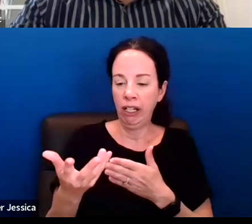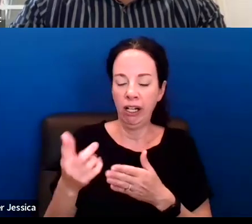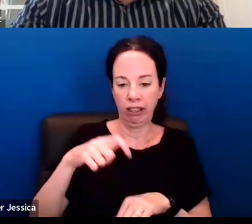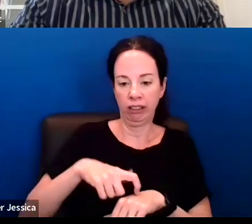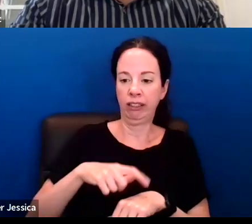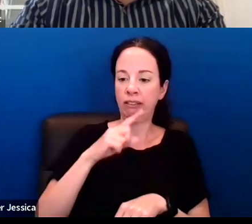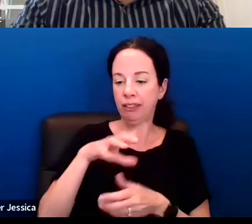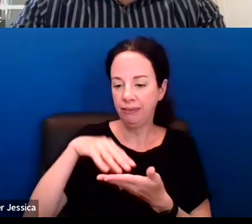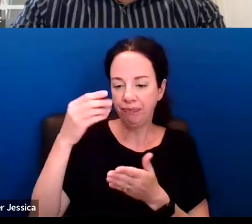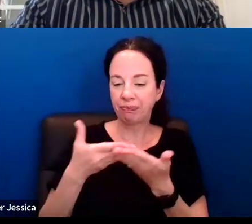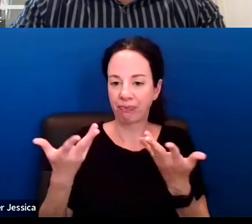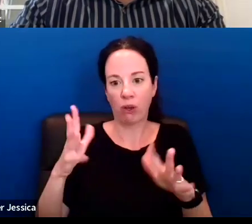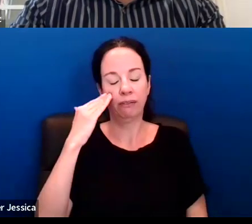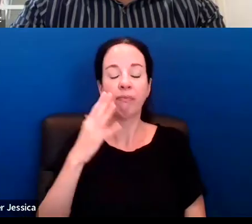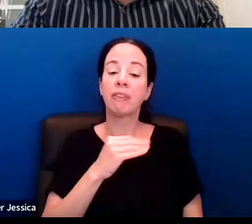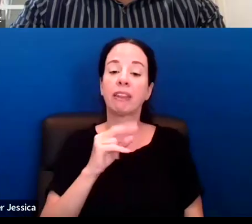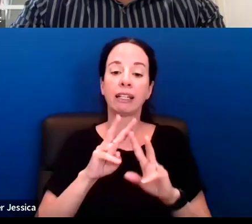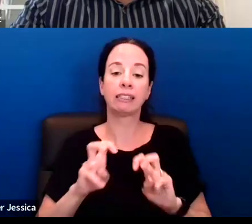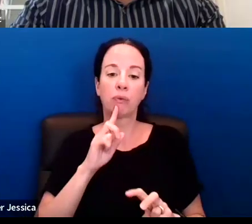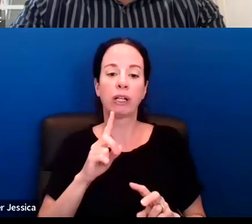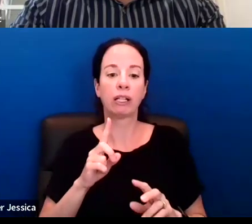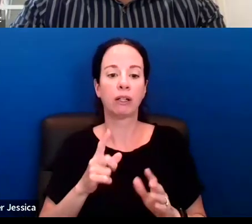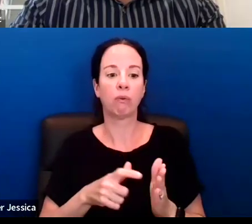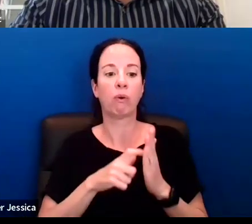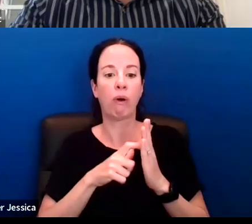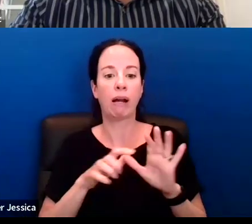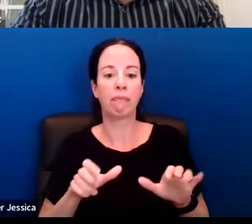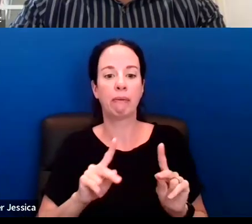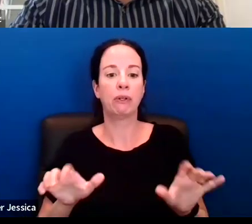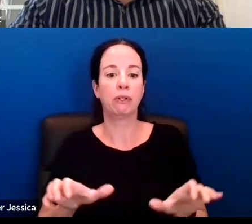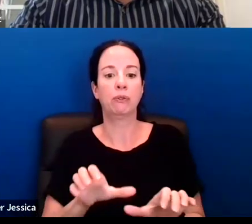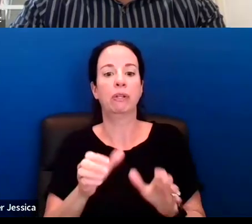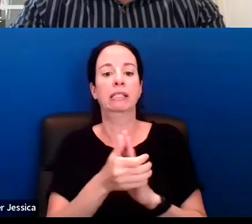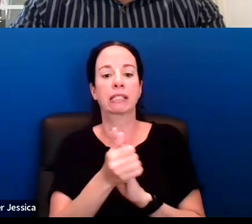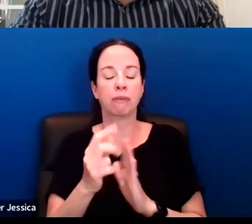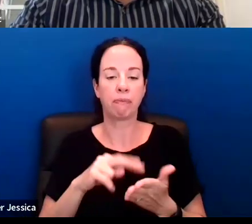these assessments really require people to perform the skills so that they, they are, you know,